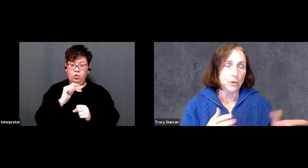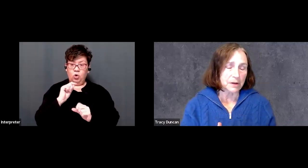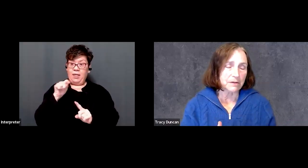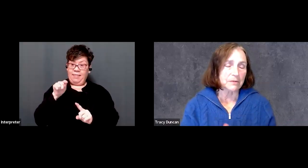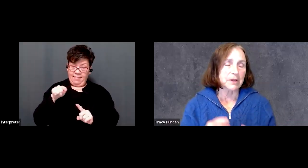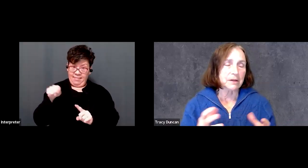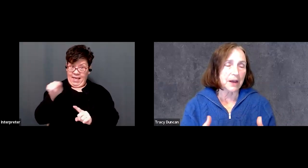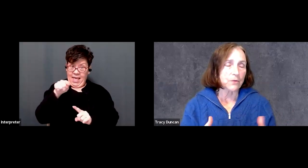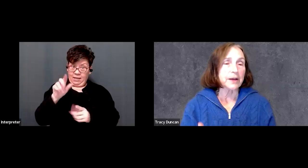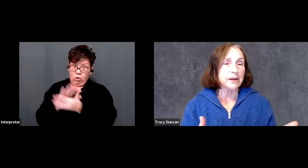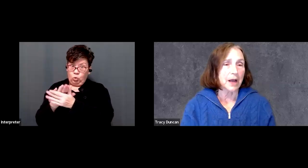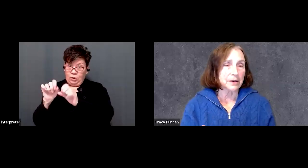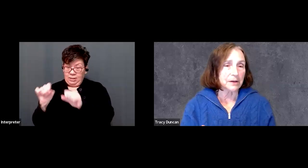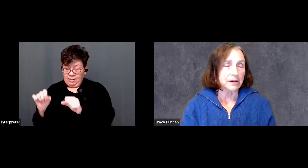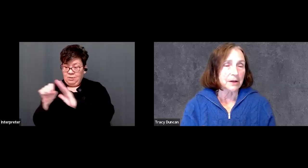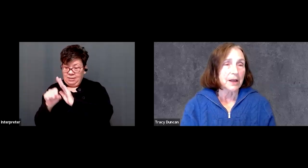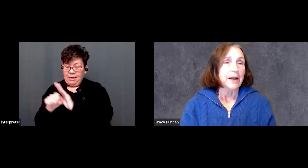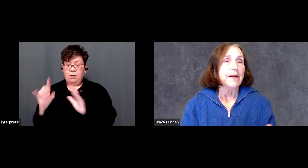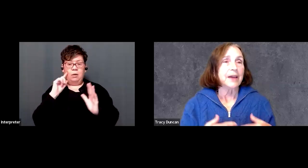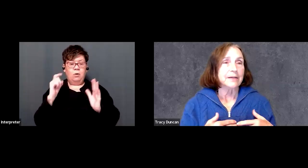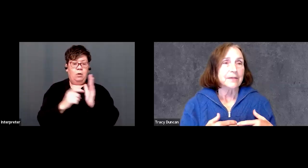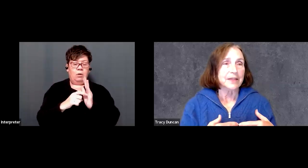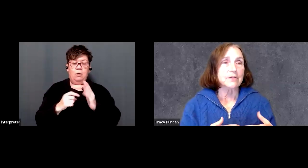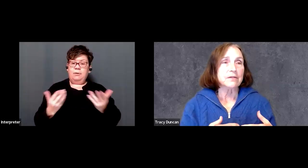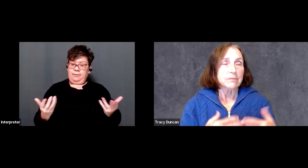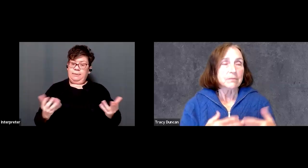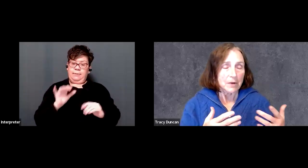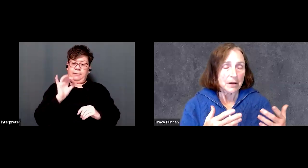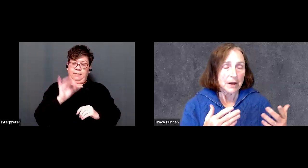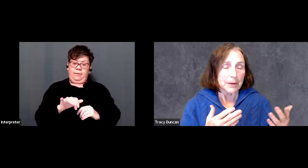the school system, the state, recognizes that there's